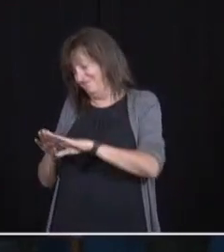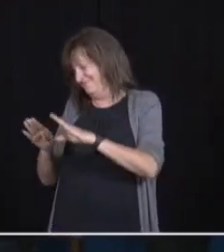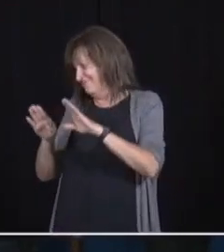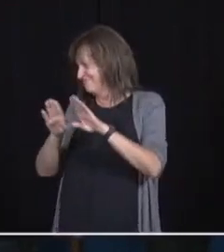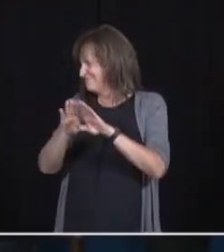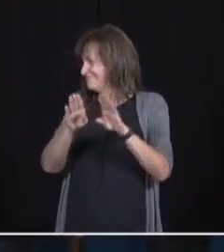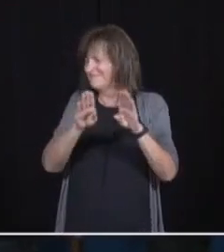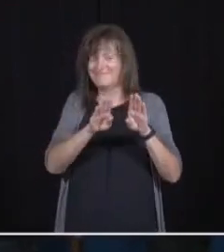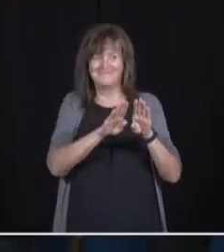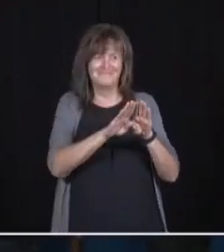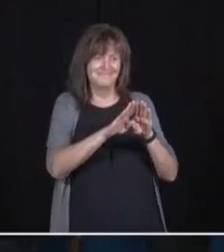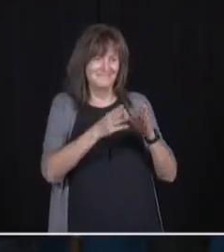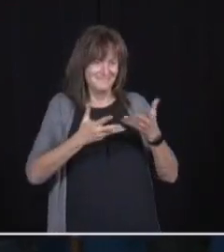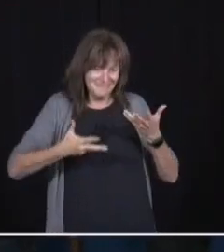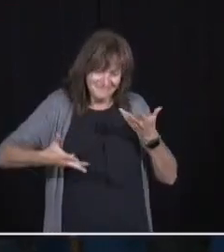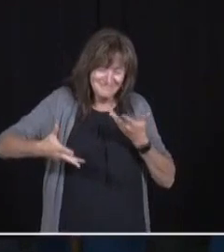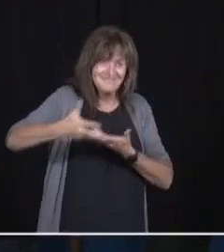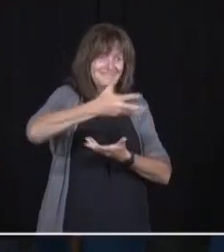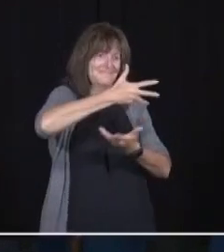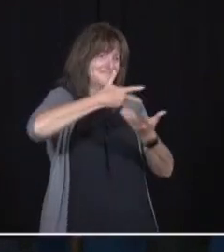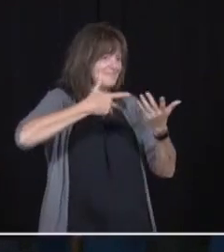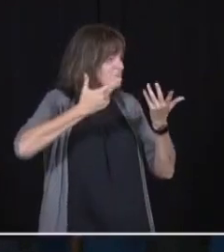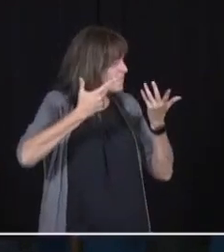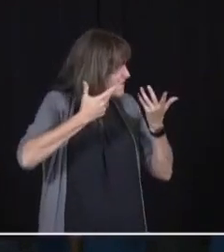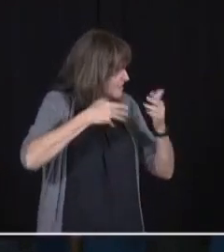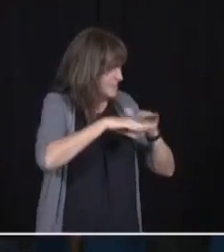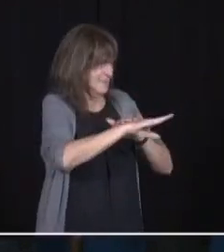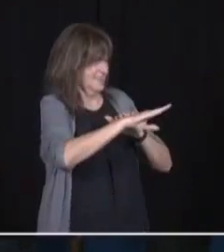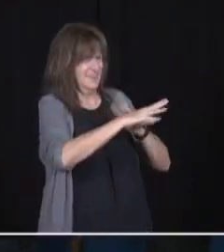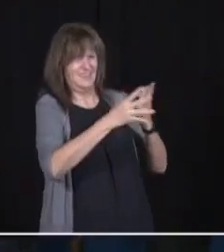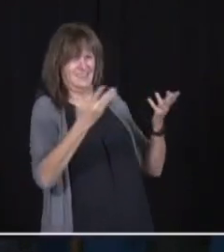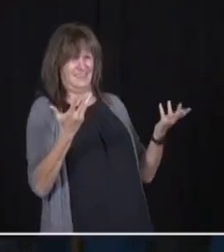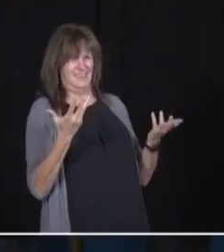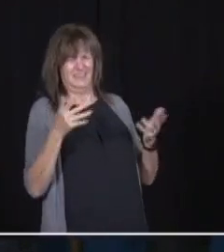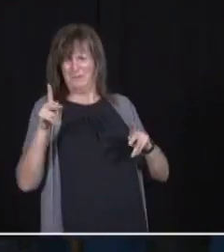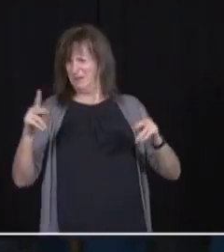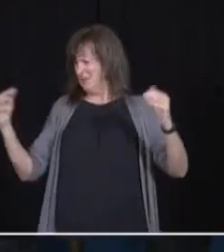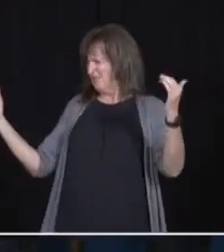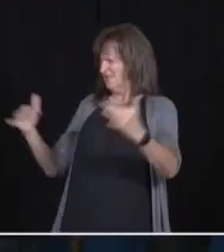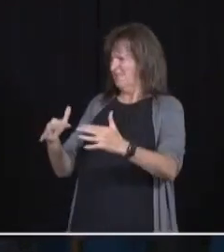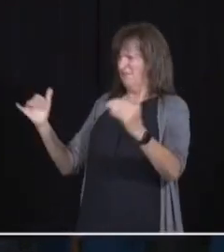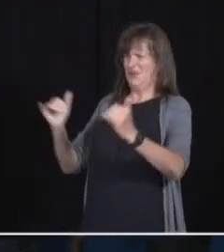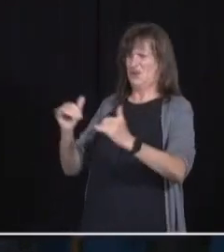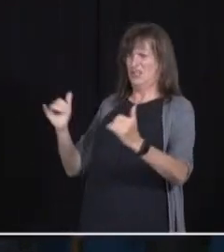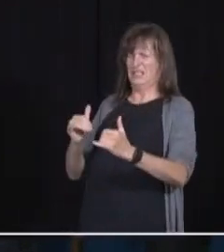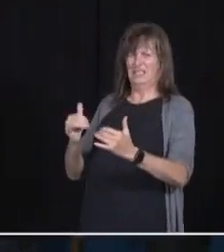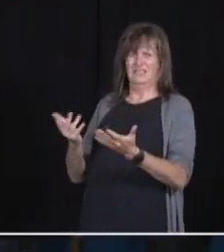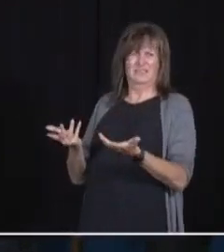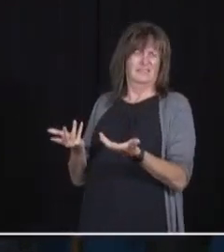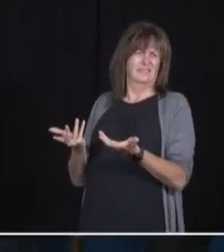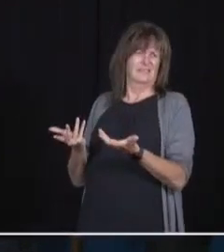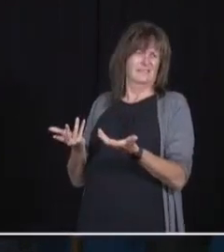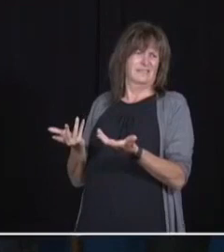And just because we are moving forward with the economy does not mean that we are through this pandemic. Not at all.